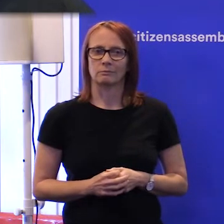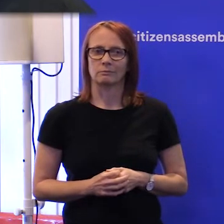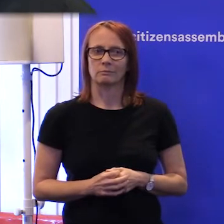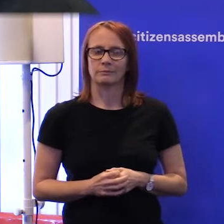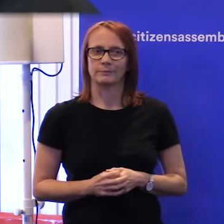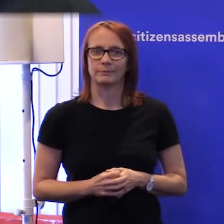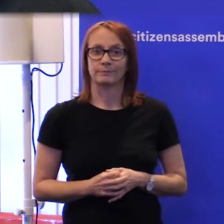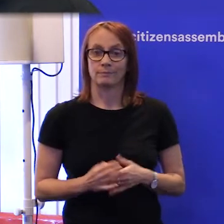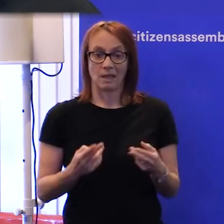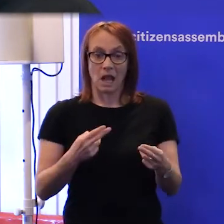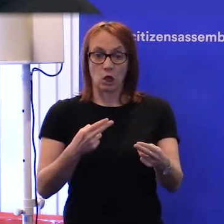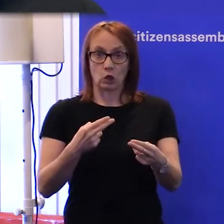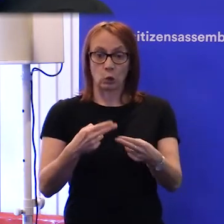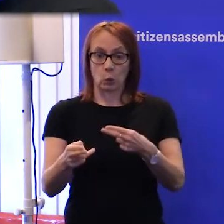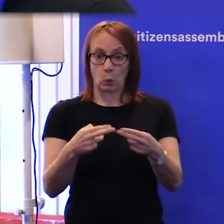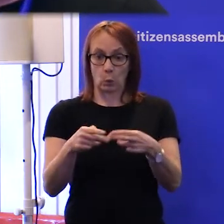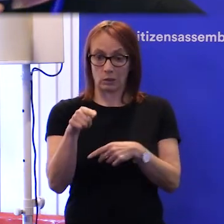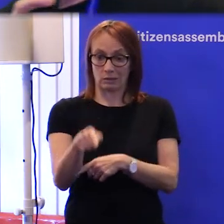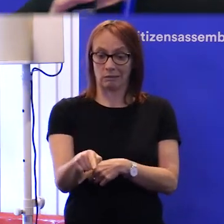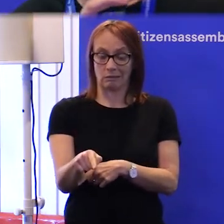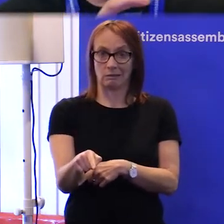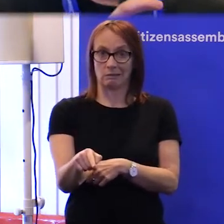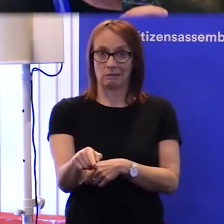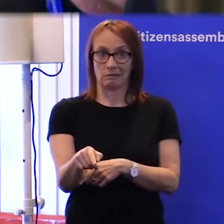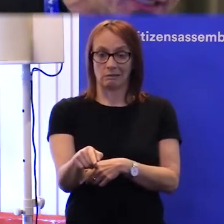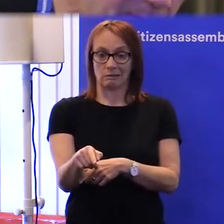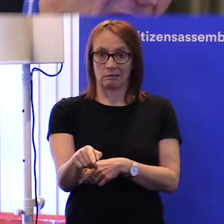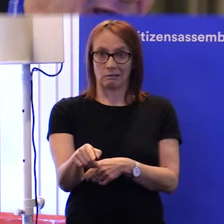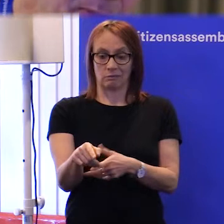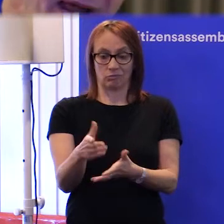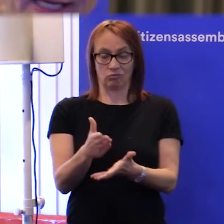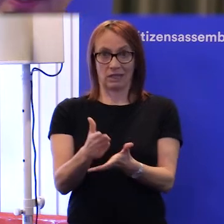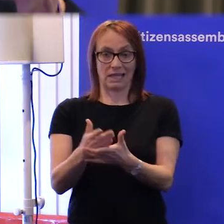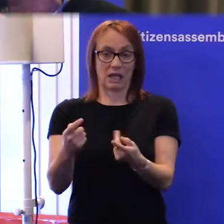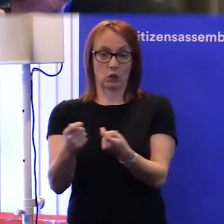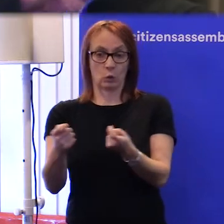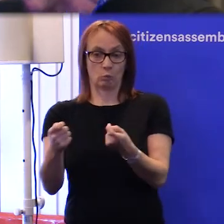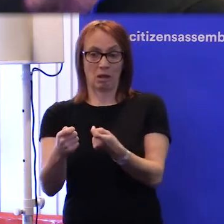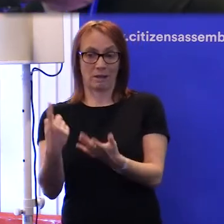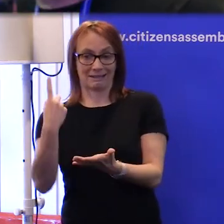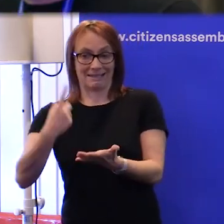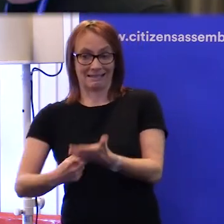news agenda is it's it's you know dictated by the press but also by events